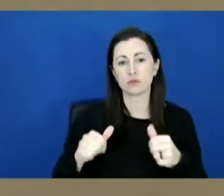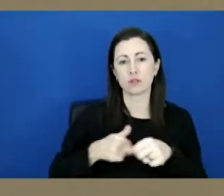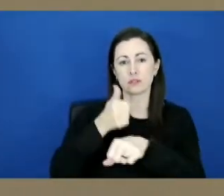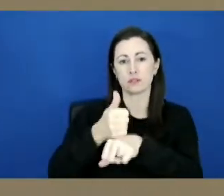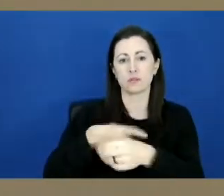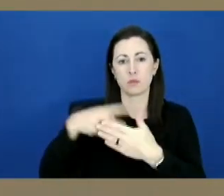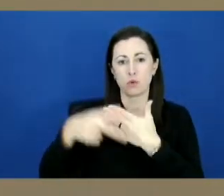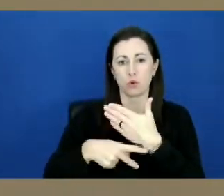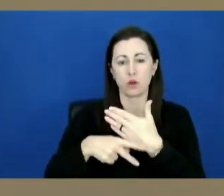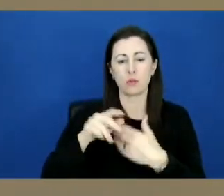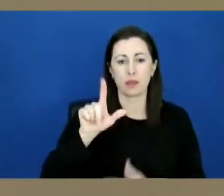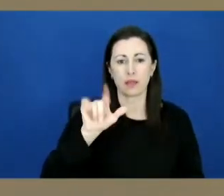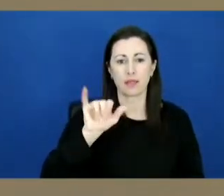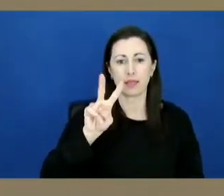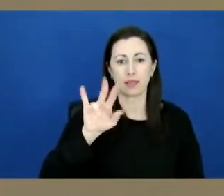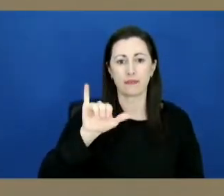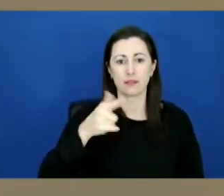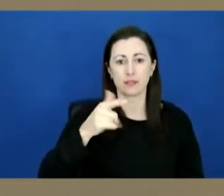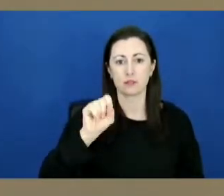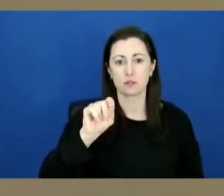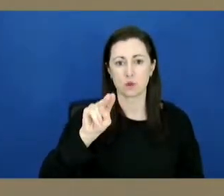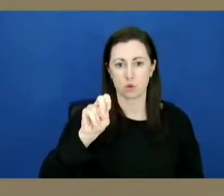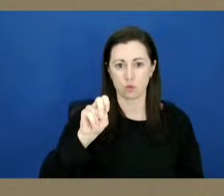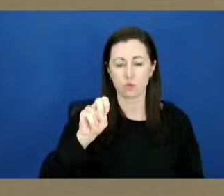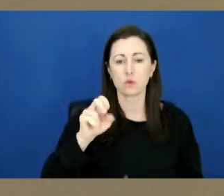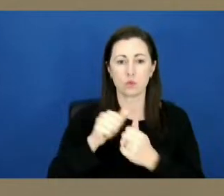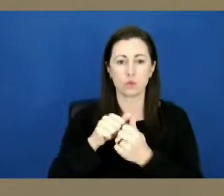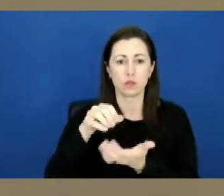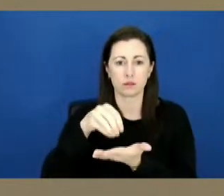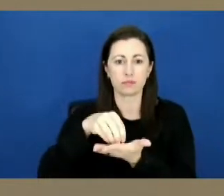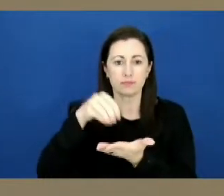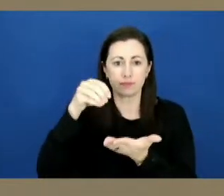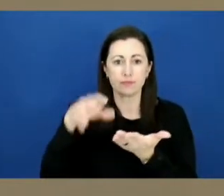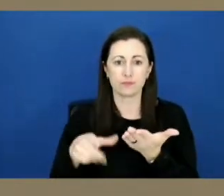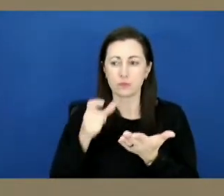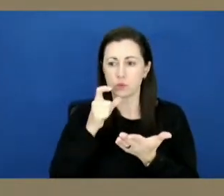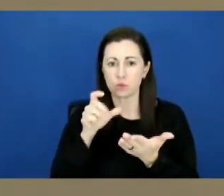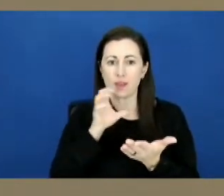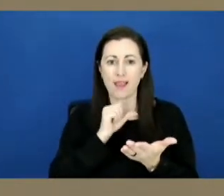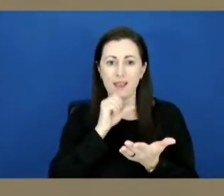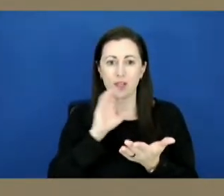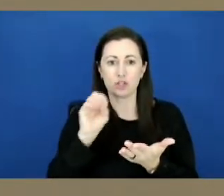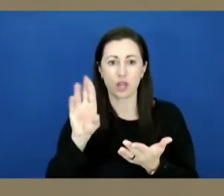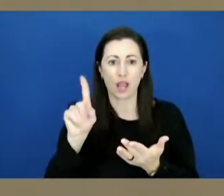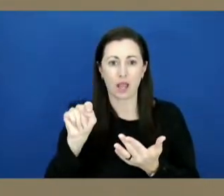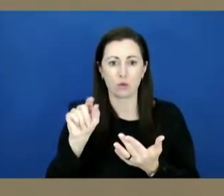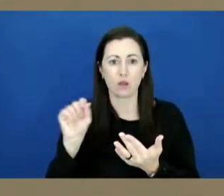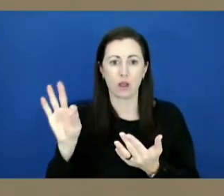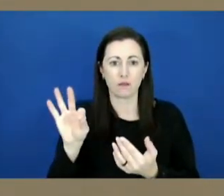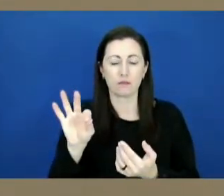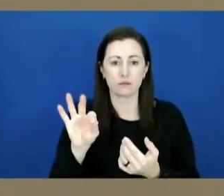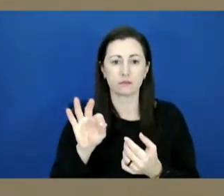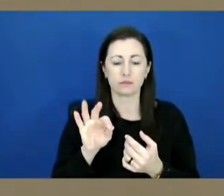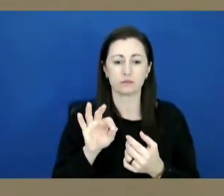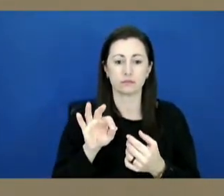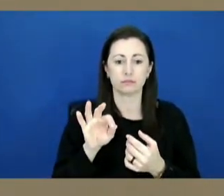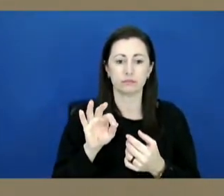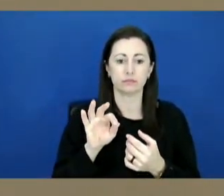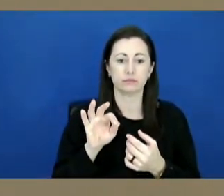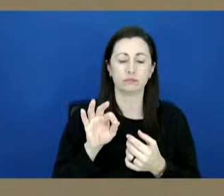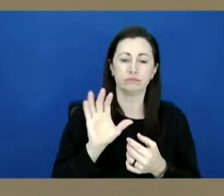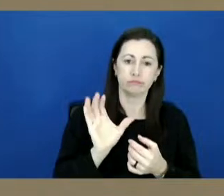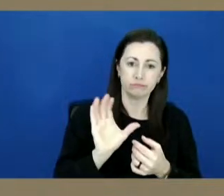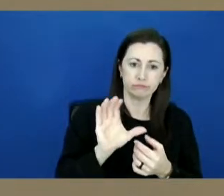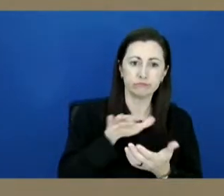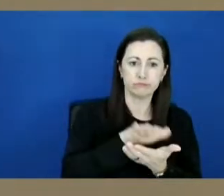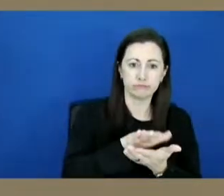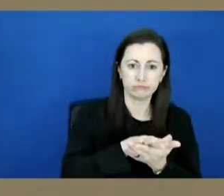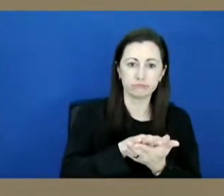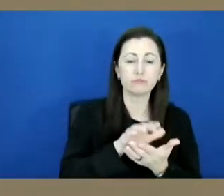MADE HIS WAY AND I'M TRYING TO